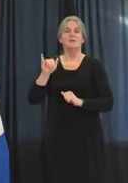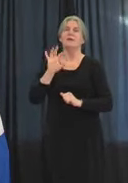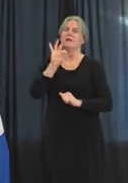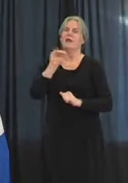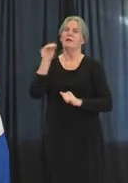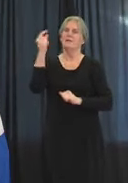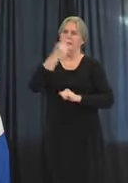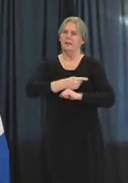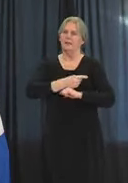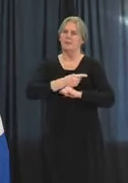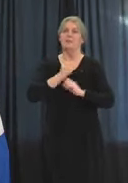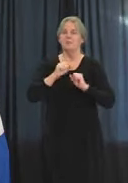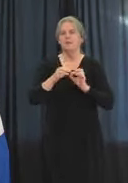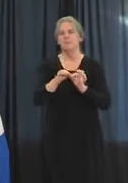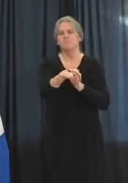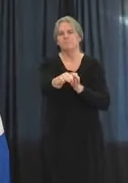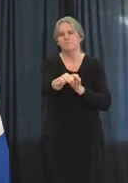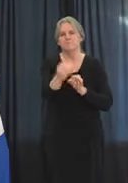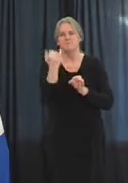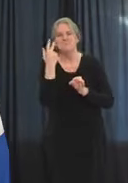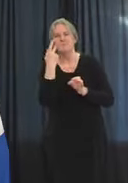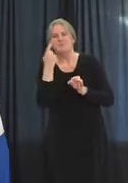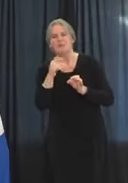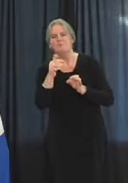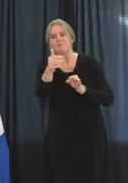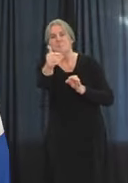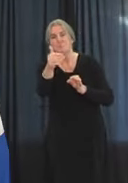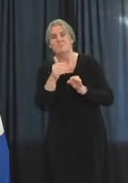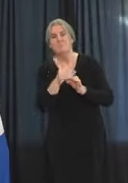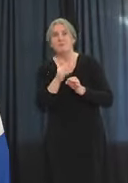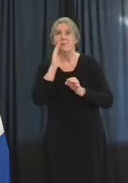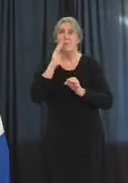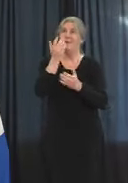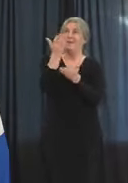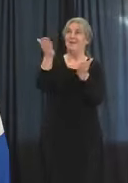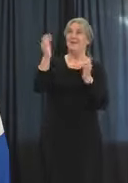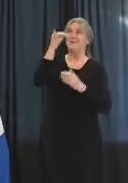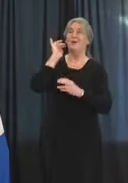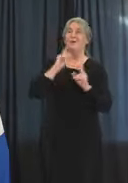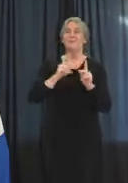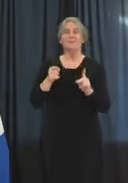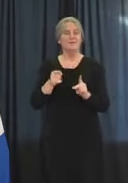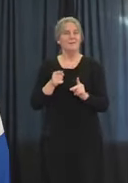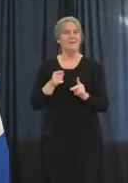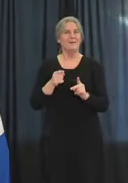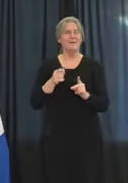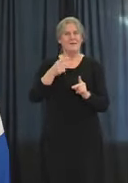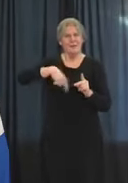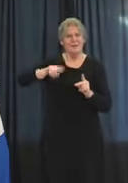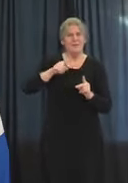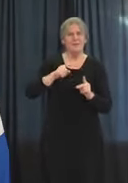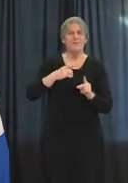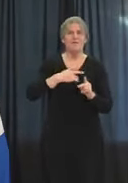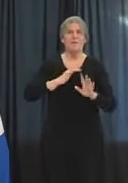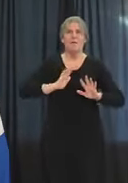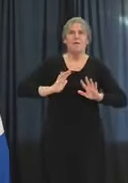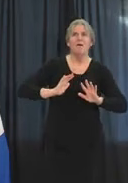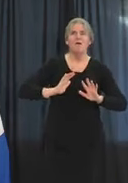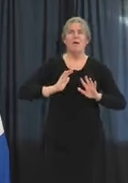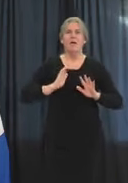that is needed or appropriate. Yukoners, please know that this measure should not cause you any alarm.